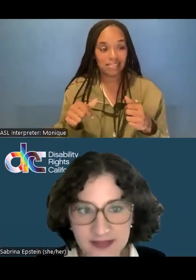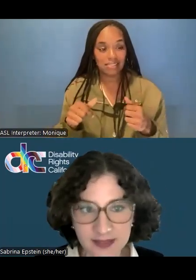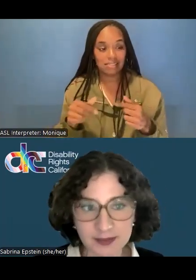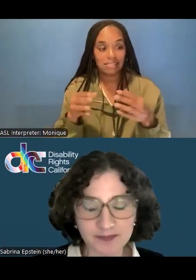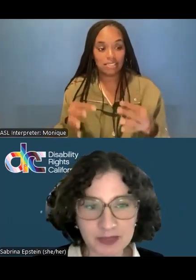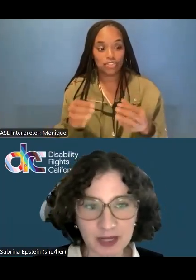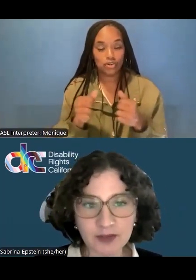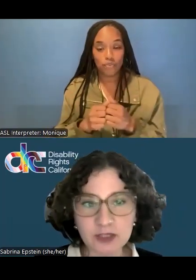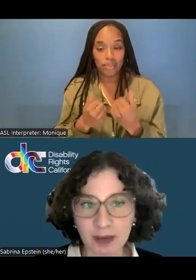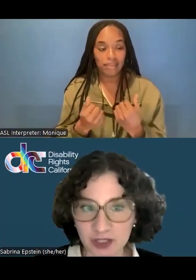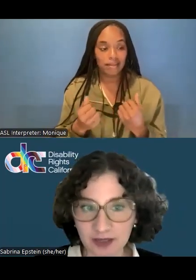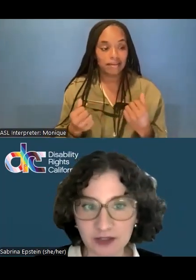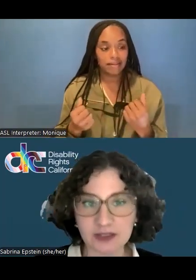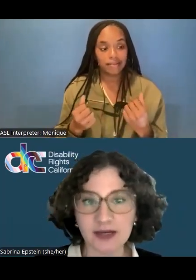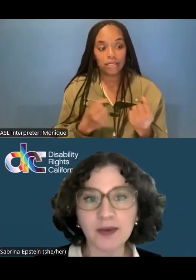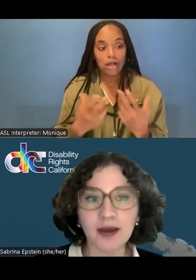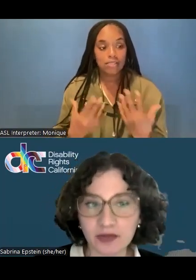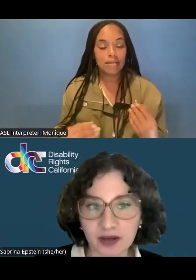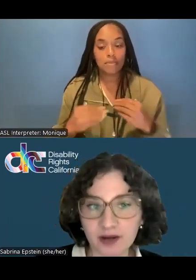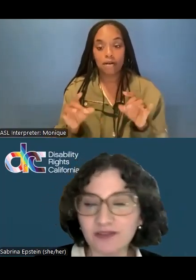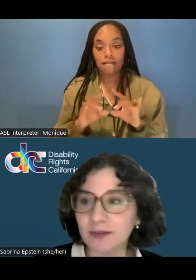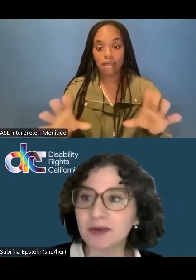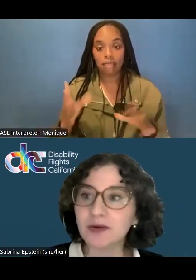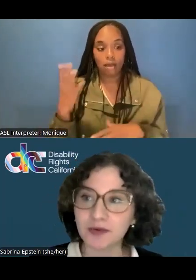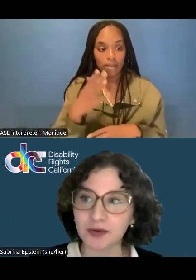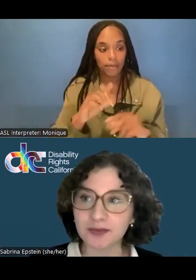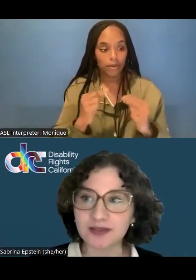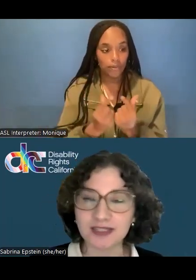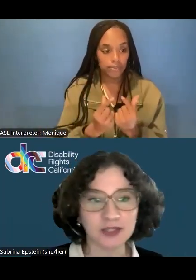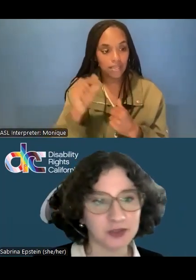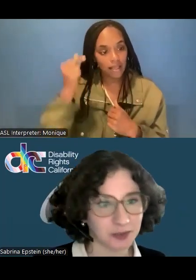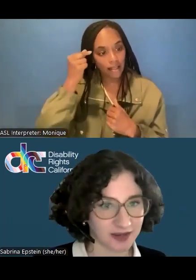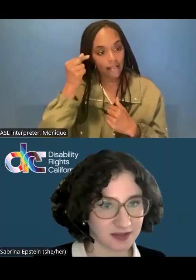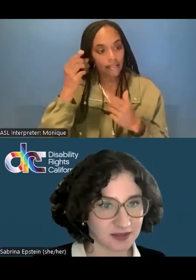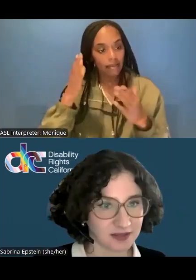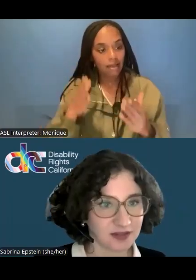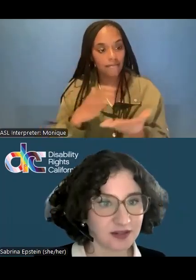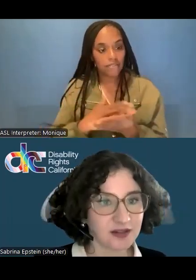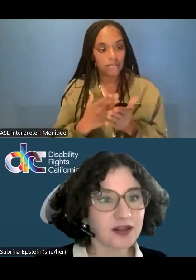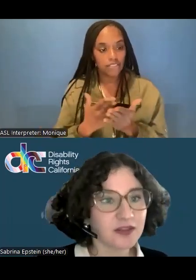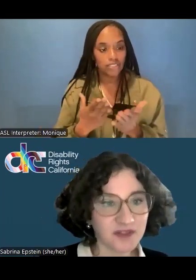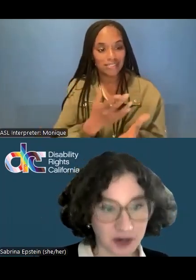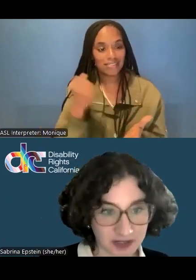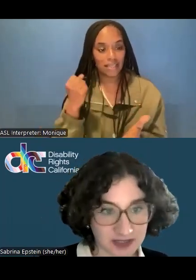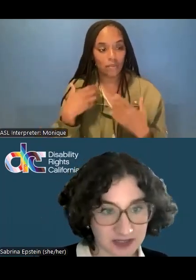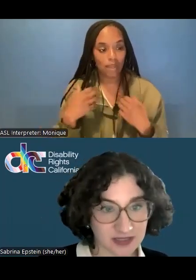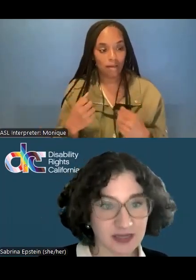So the governor's budget could take away health care from immigrant groups in two ways. The first